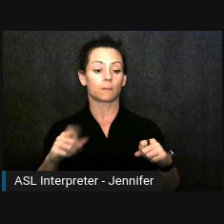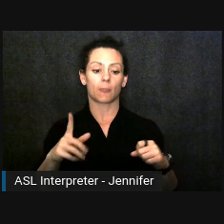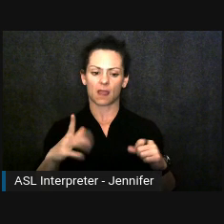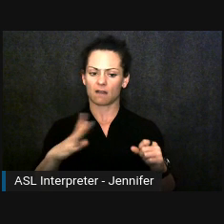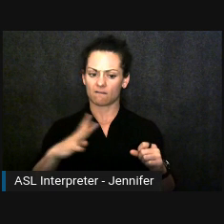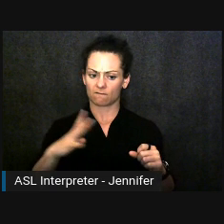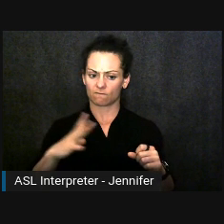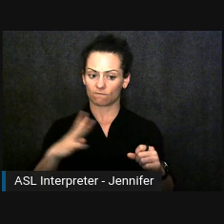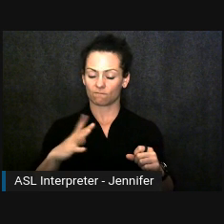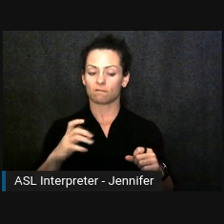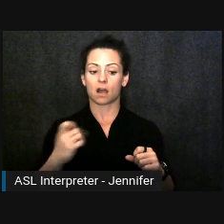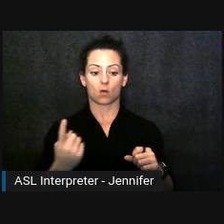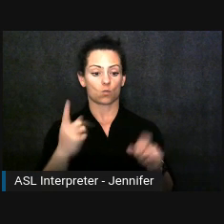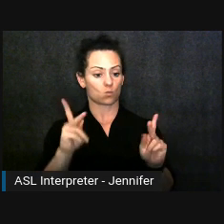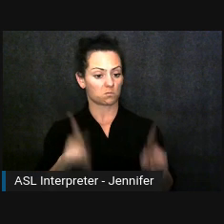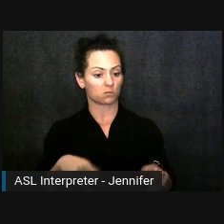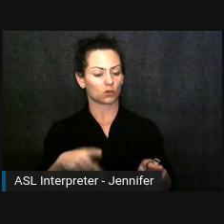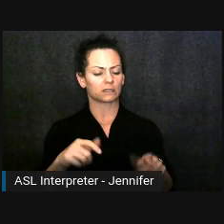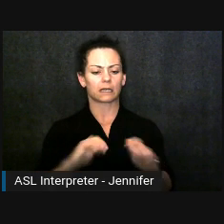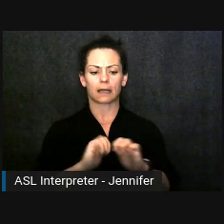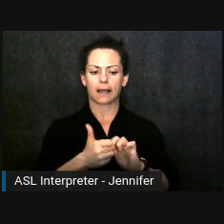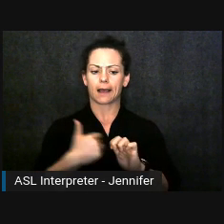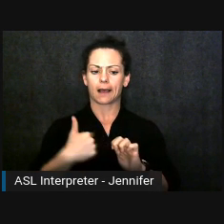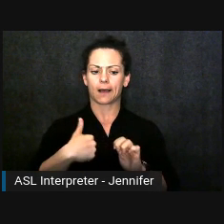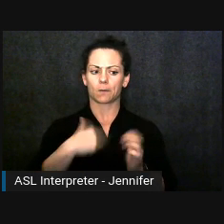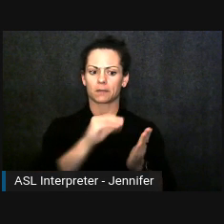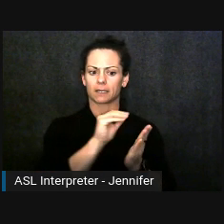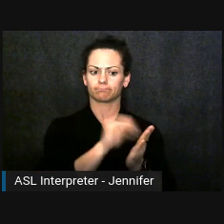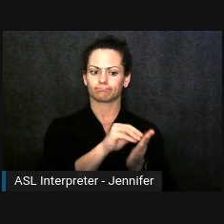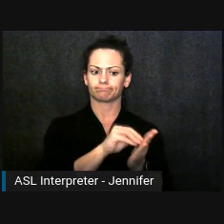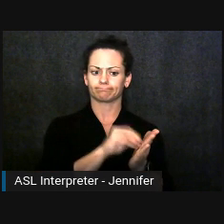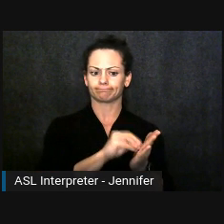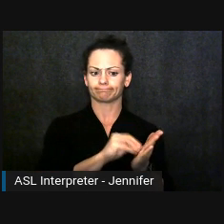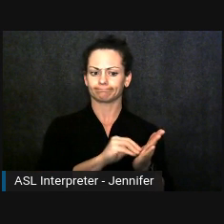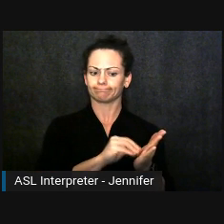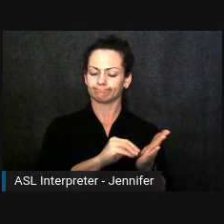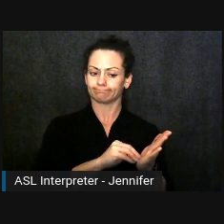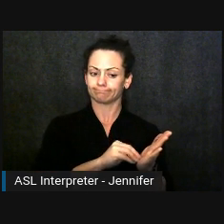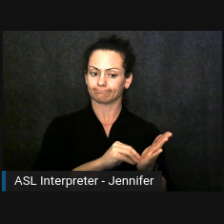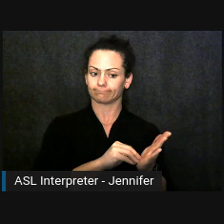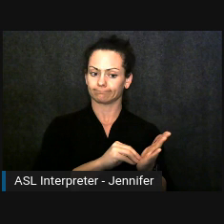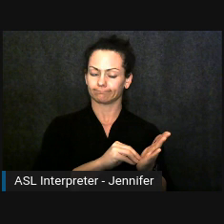so that you can get to them in a timely manner without having to interrupt your day every single time?